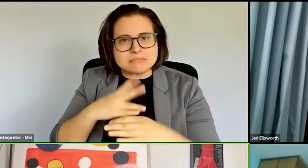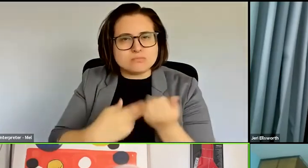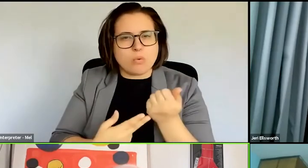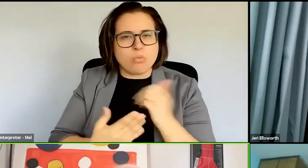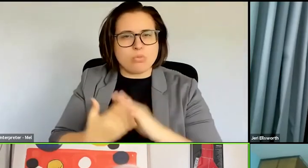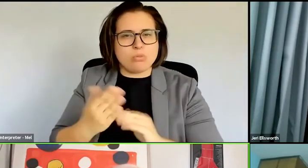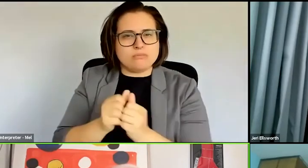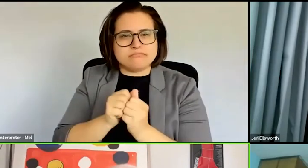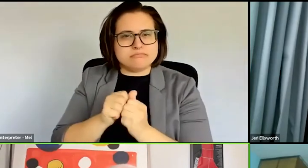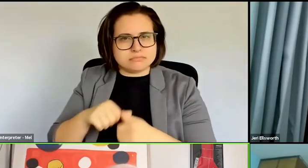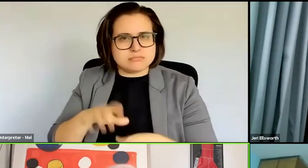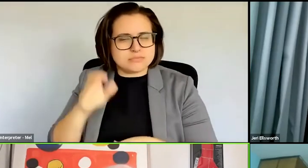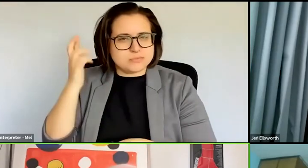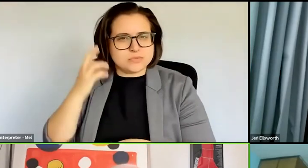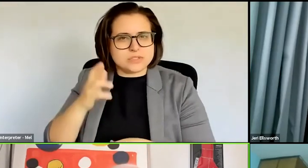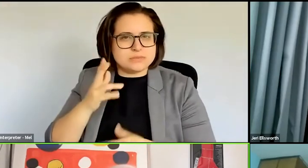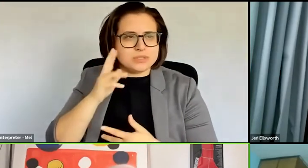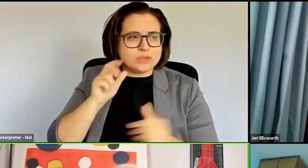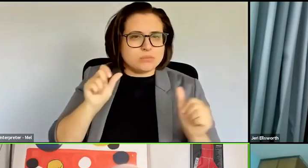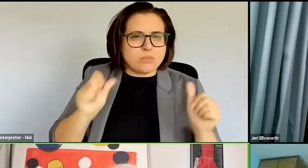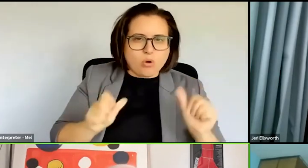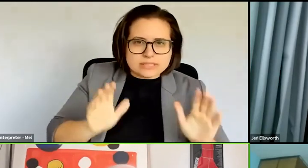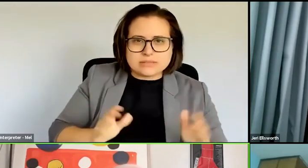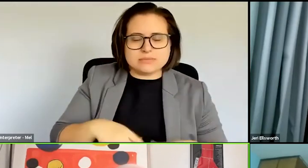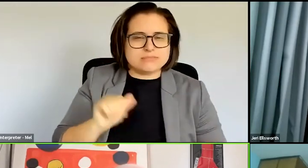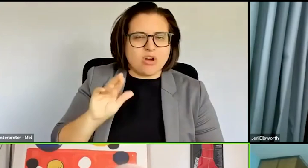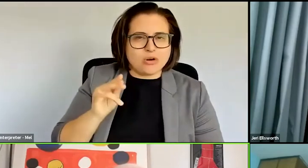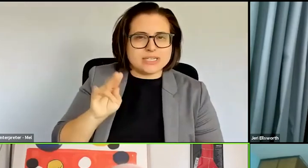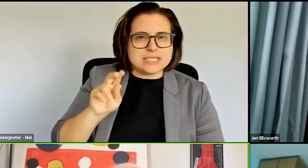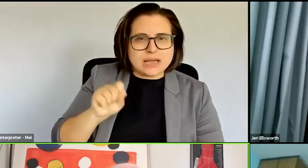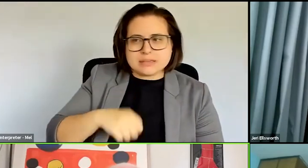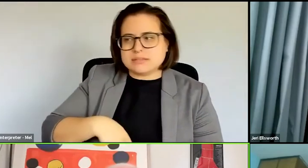the case for architects, and scientists, and engineers, and devices, and game designers, etc.